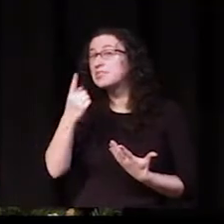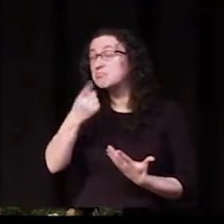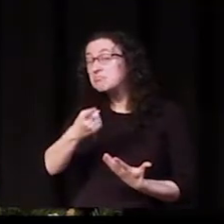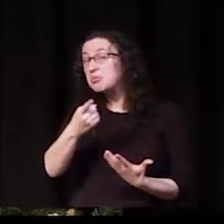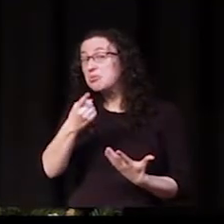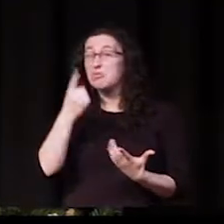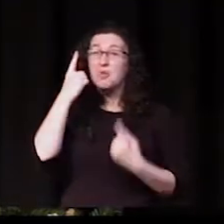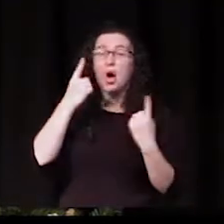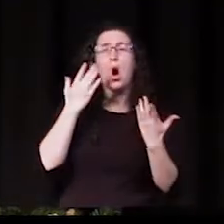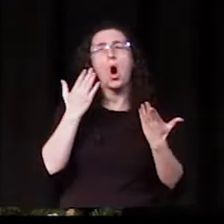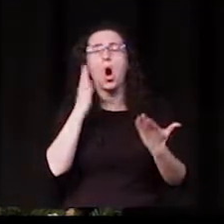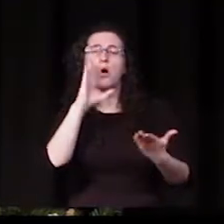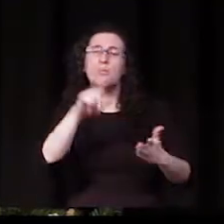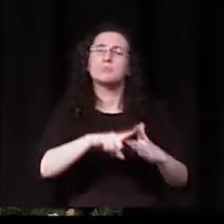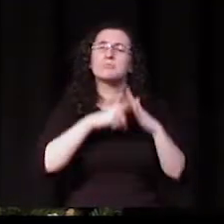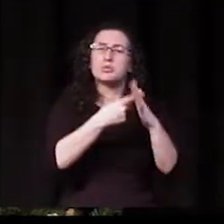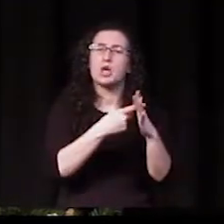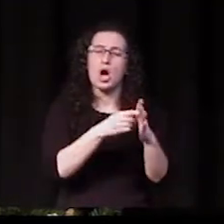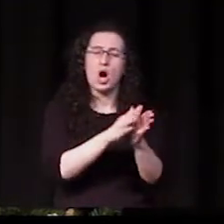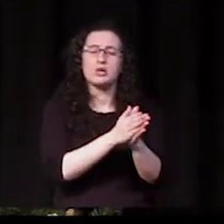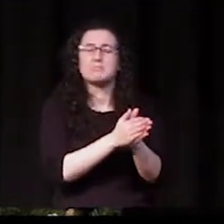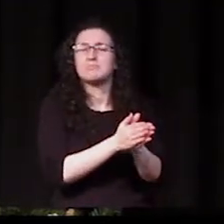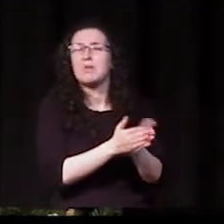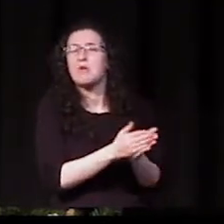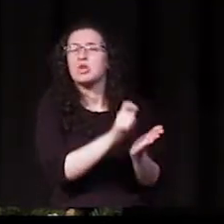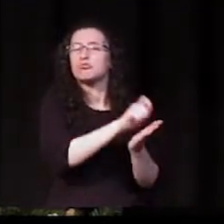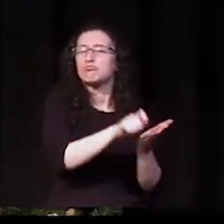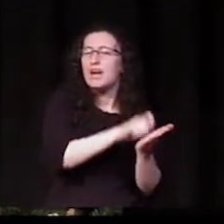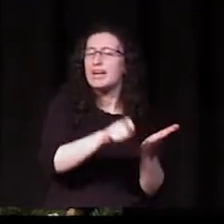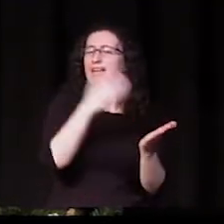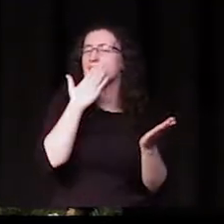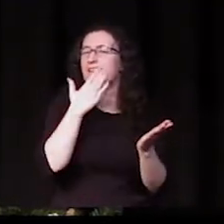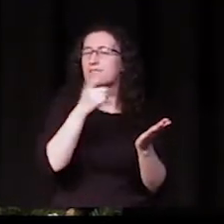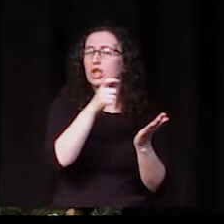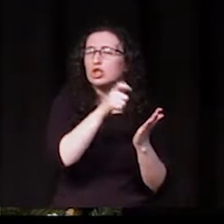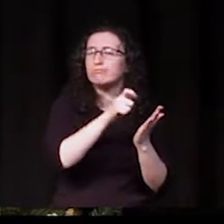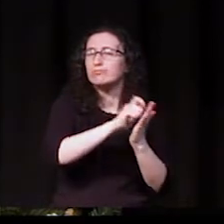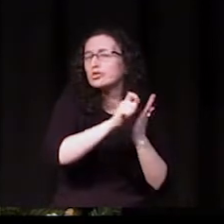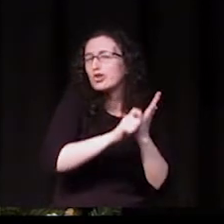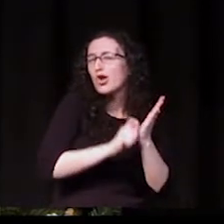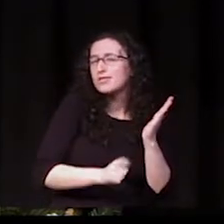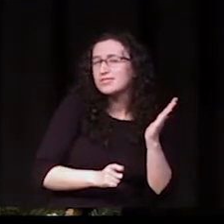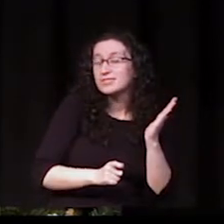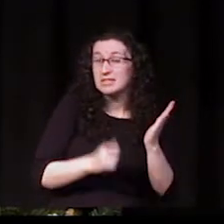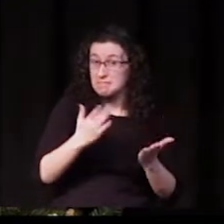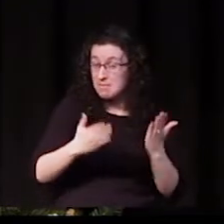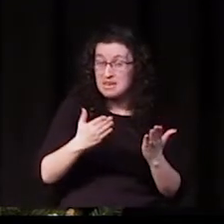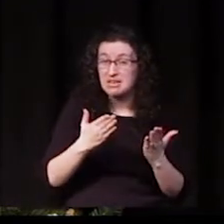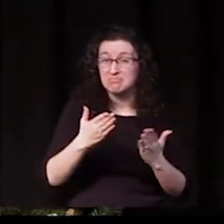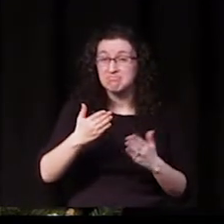You know, just a book to set on your nightstand and jot down a couple of things at the end of the day that you've been grateful for.